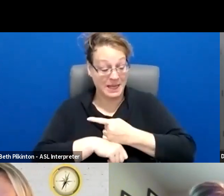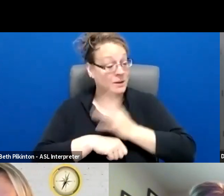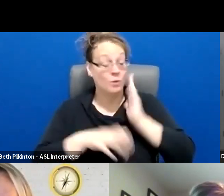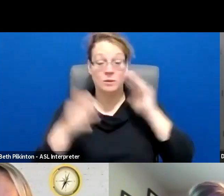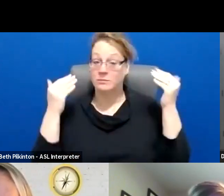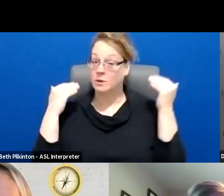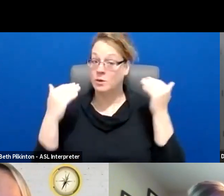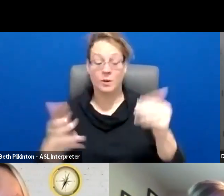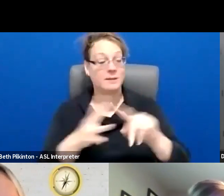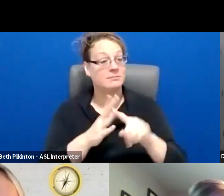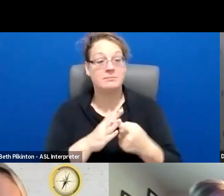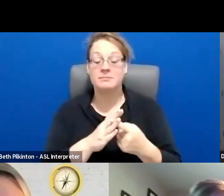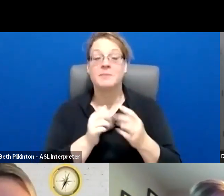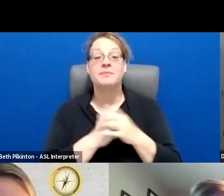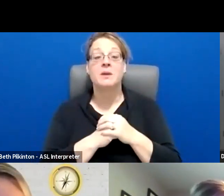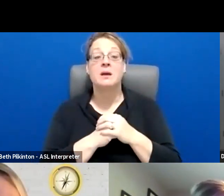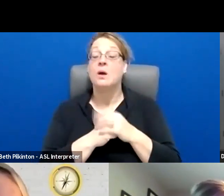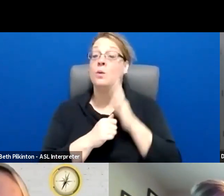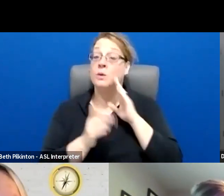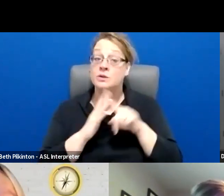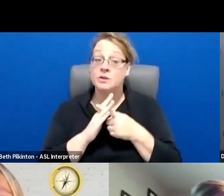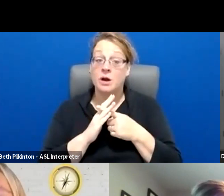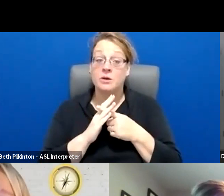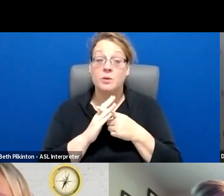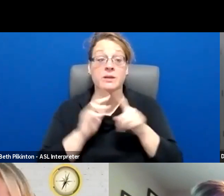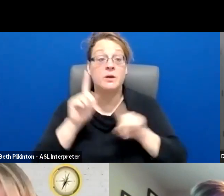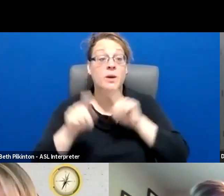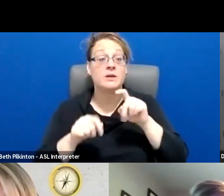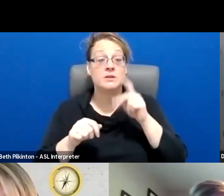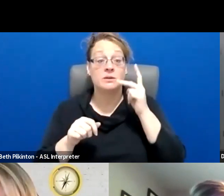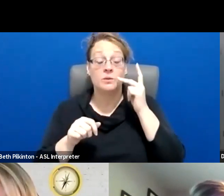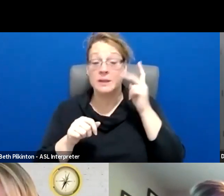The key for joining us.